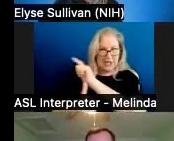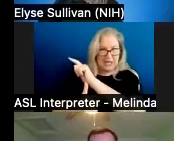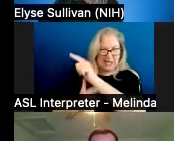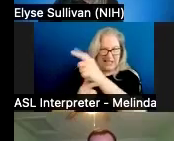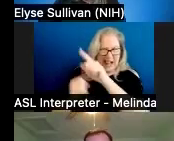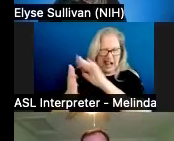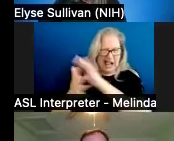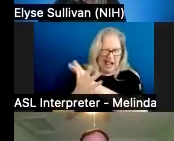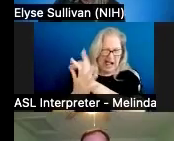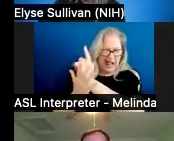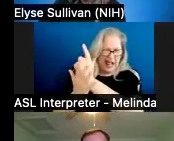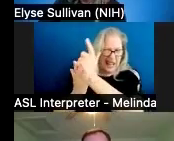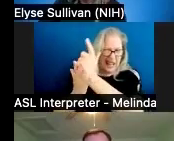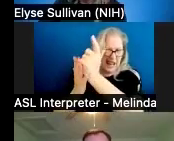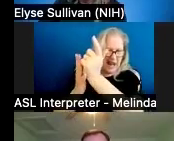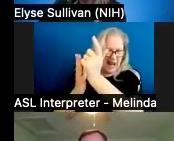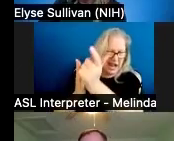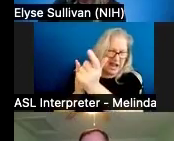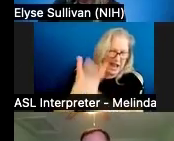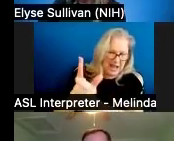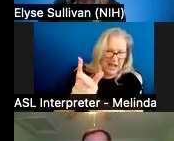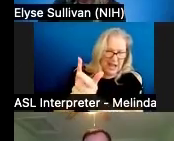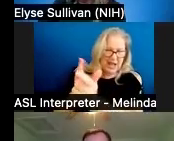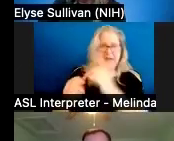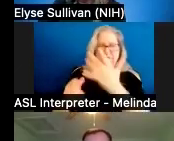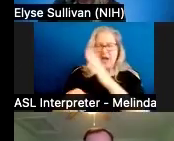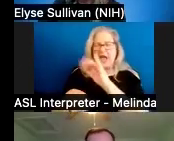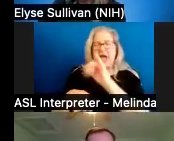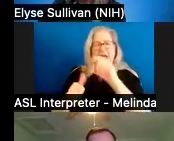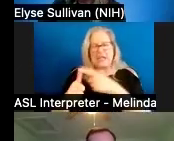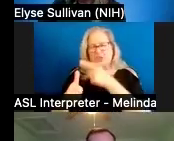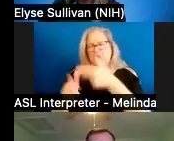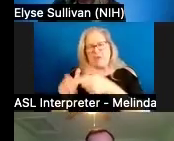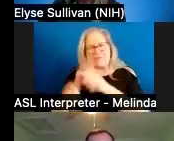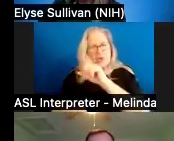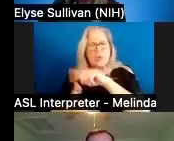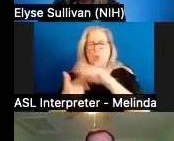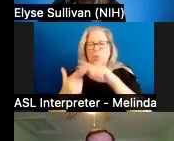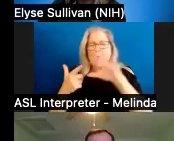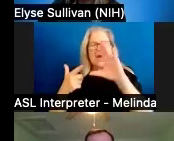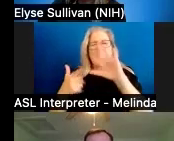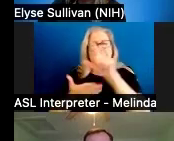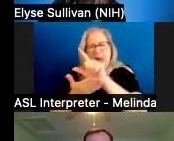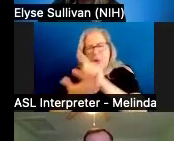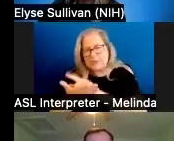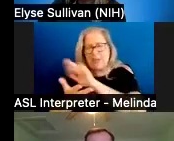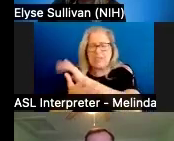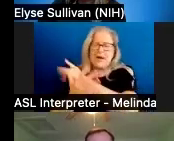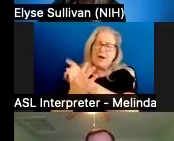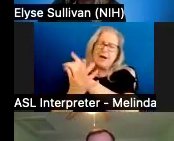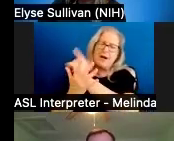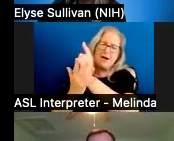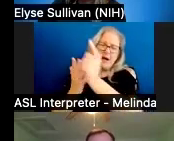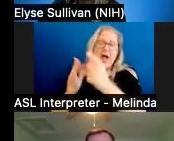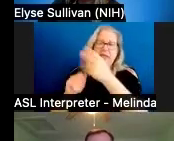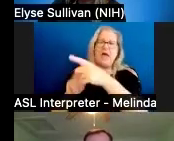It's already gone through the initial review. It's gone through council. Things are looking really well. The Program Official identifies a rather interesting thing,